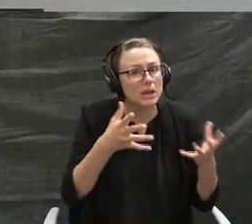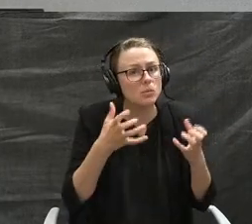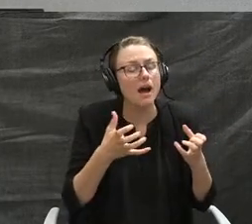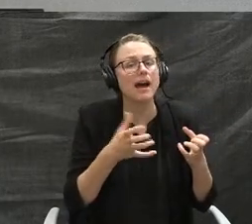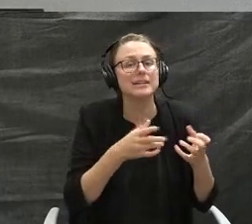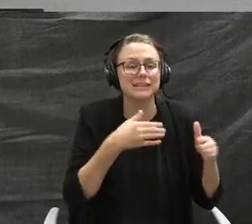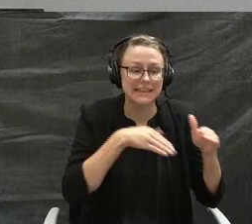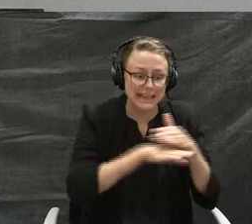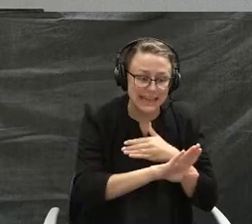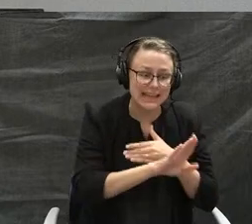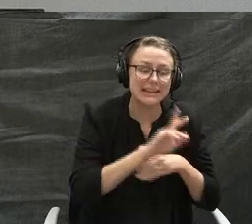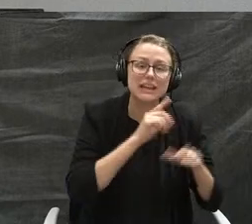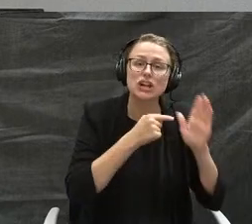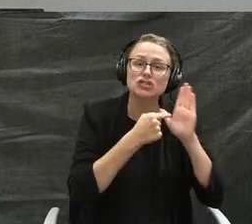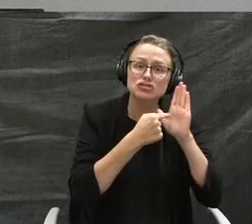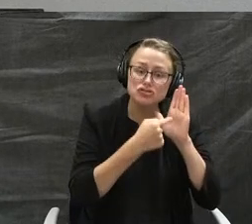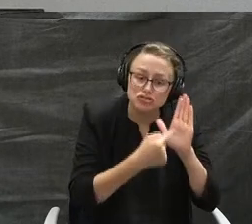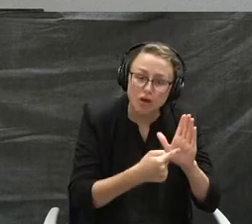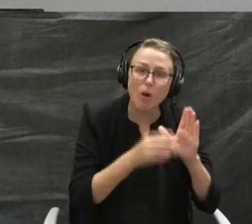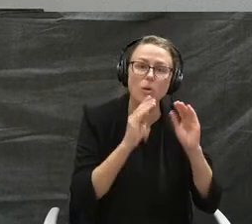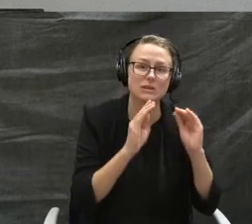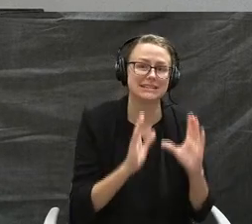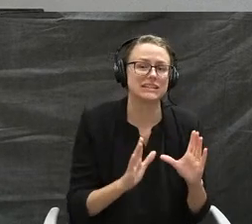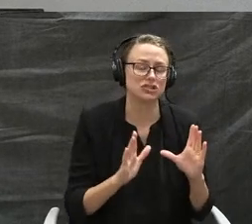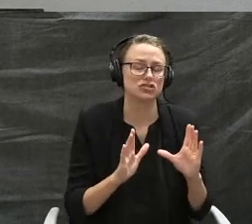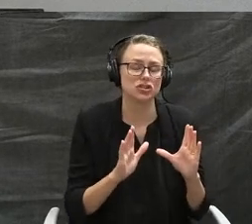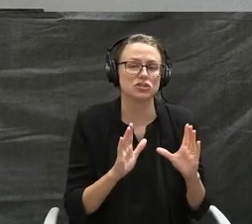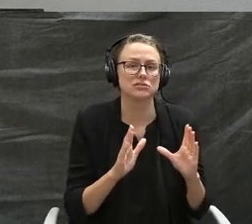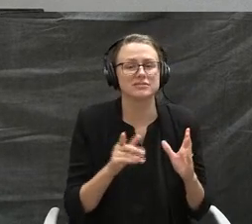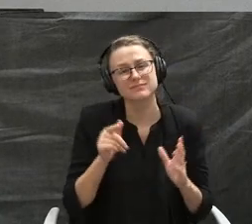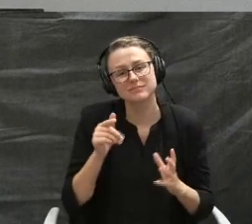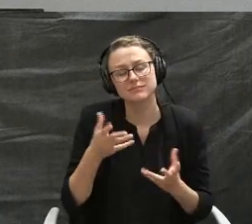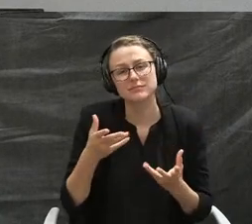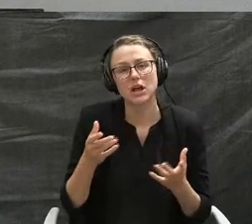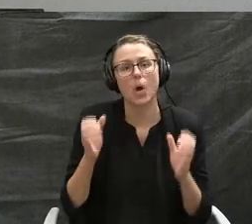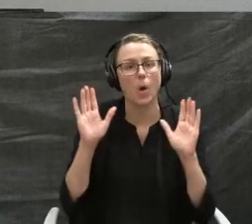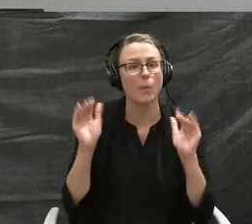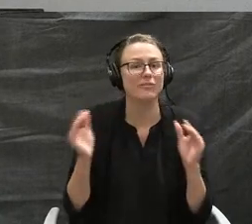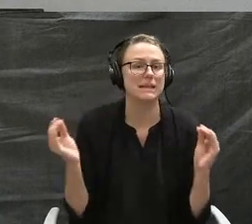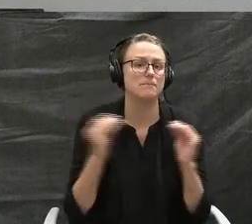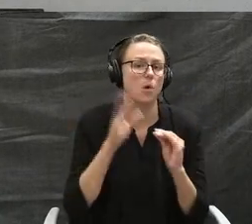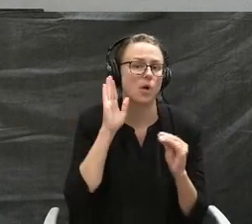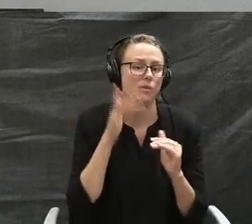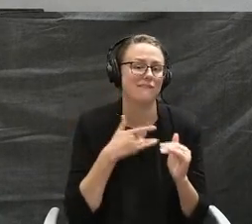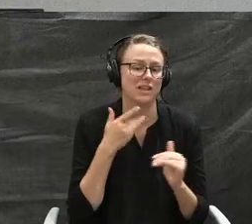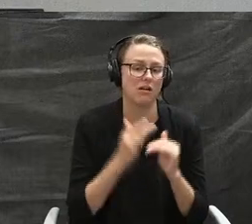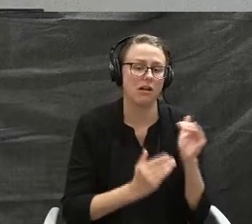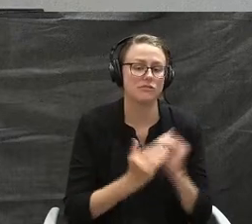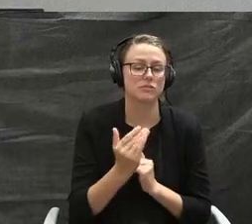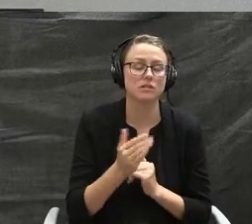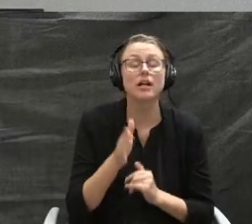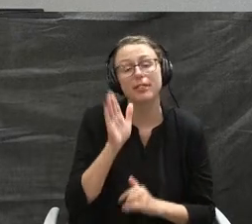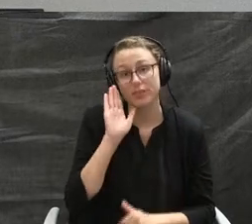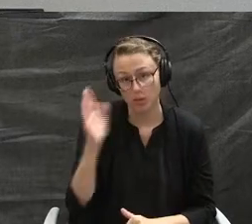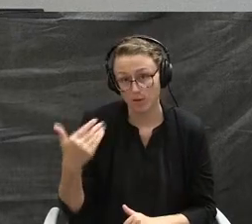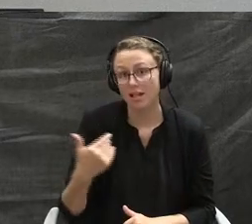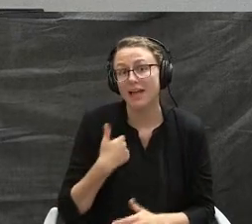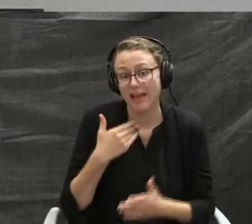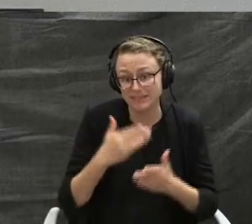More of our teachers feel comfortable coming in. There are going to be some teachers who legitimately cannot come in.